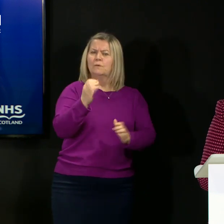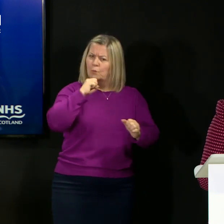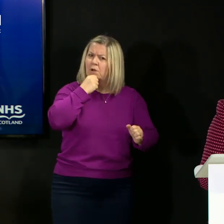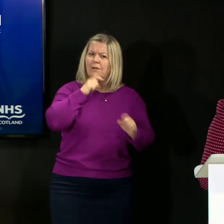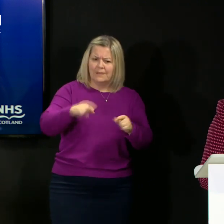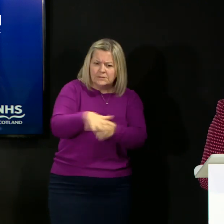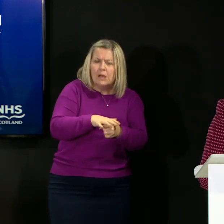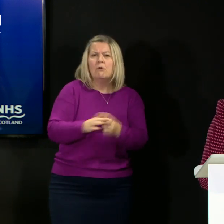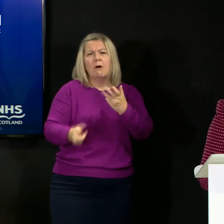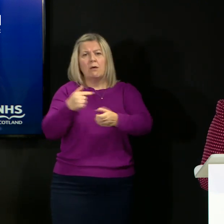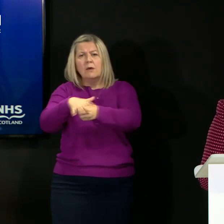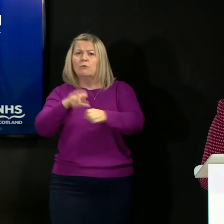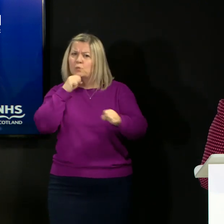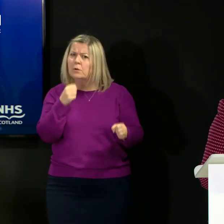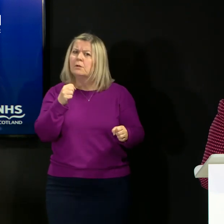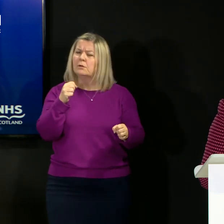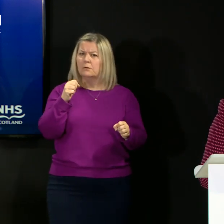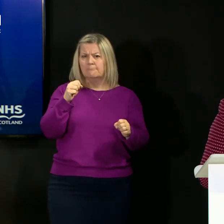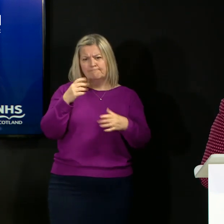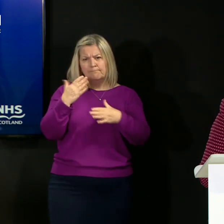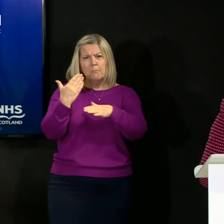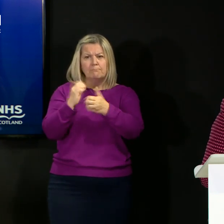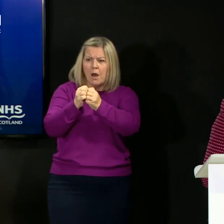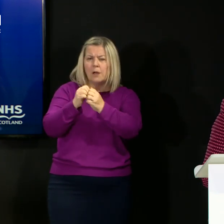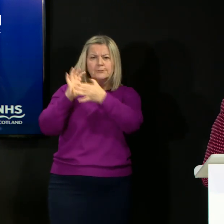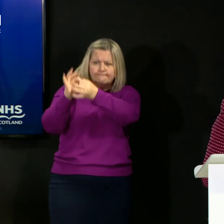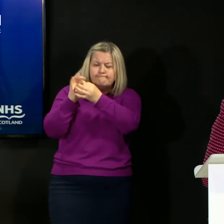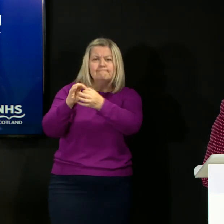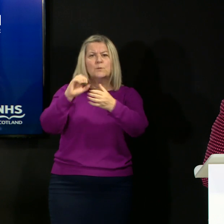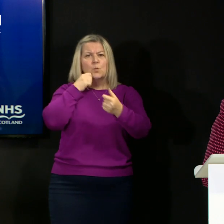our partners, working to make sure that we understand your concerns,